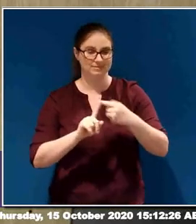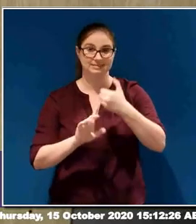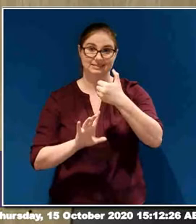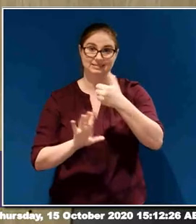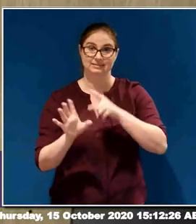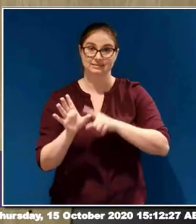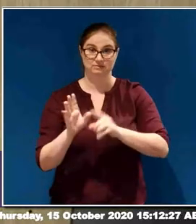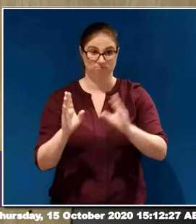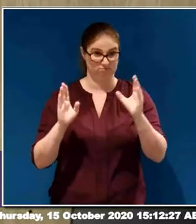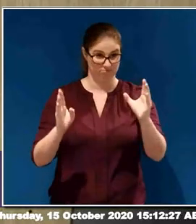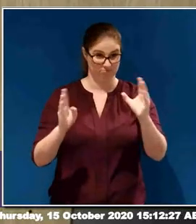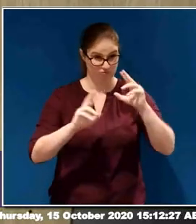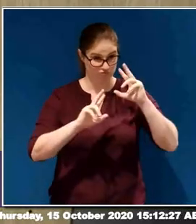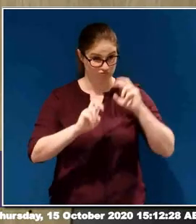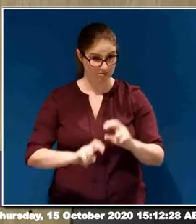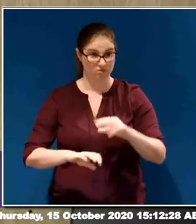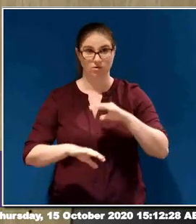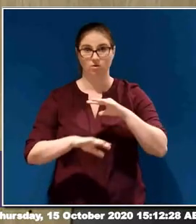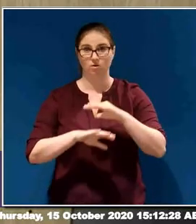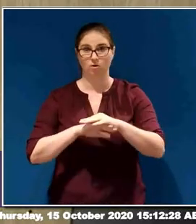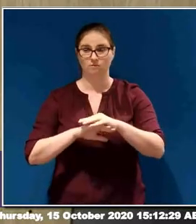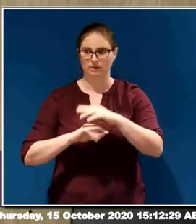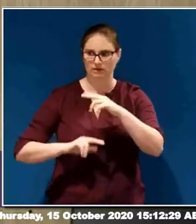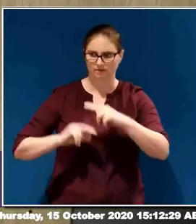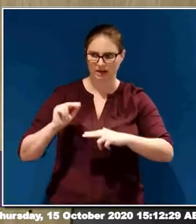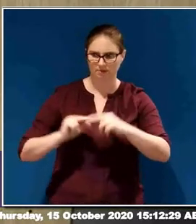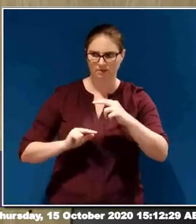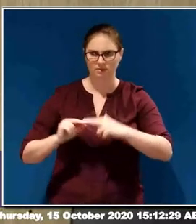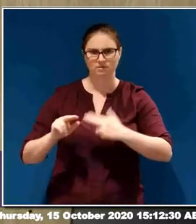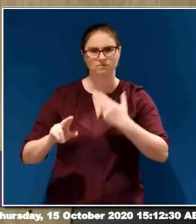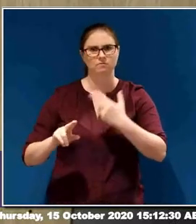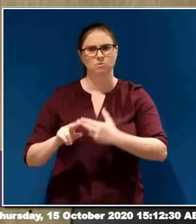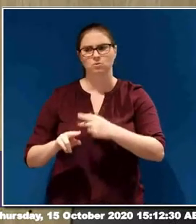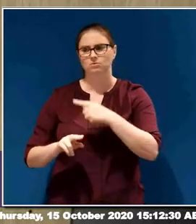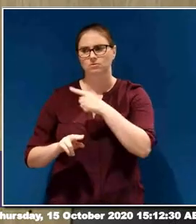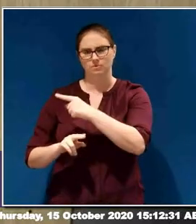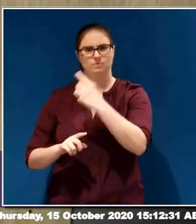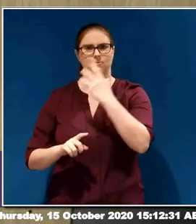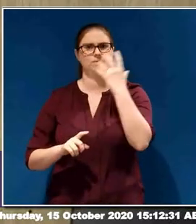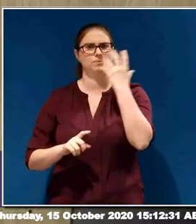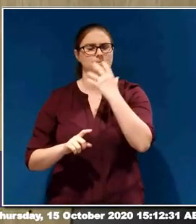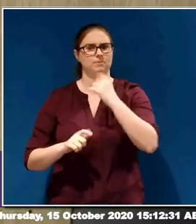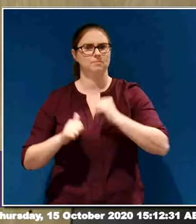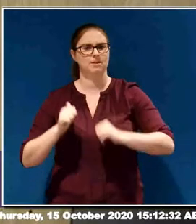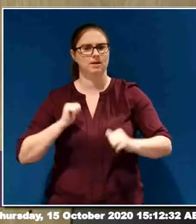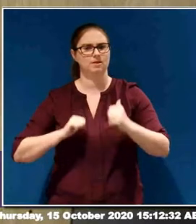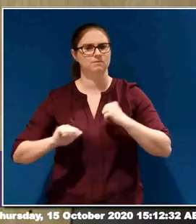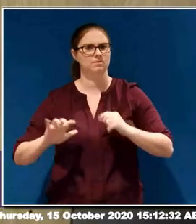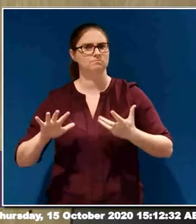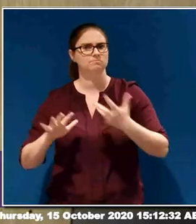We've been following 250 children from prep to Grade 5, from seven